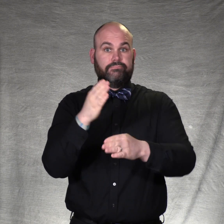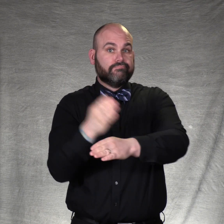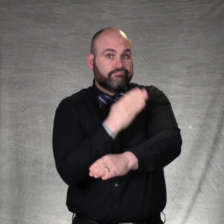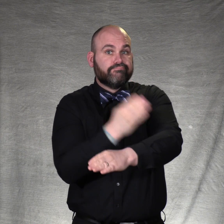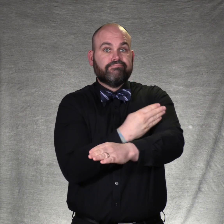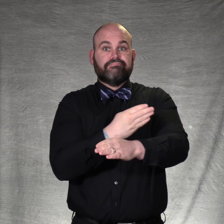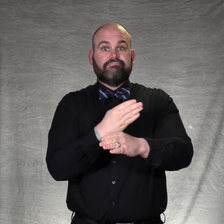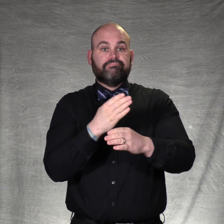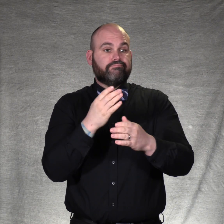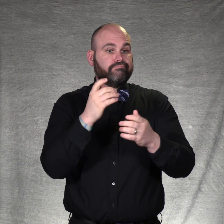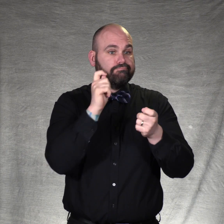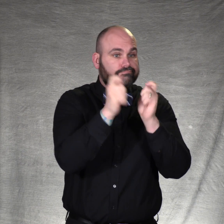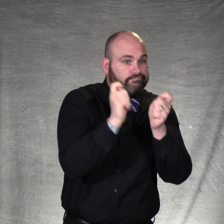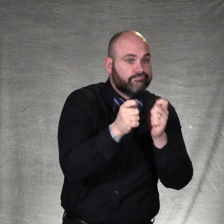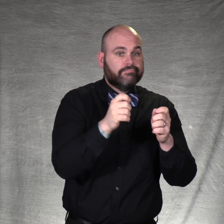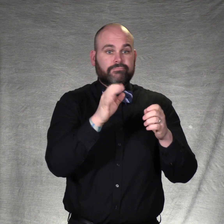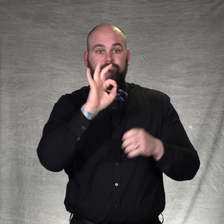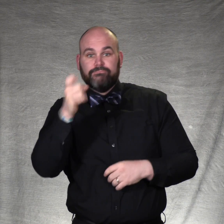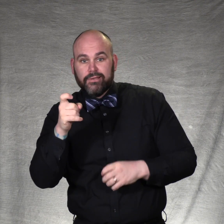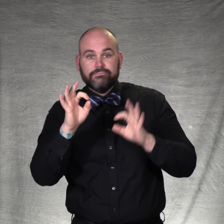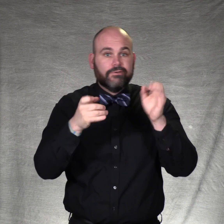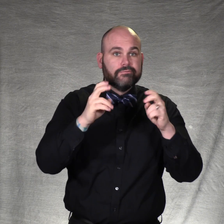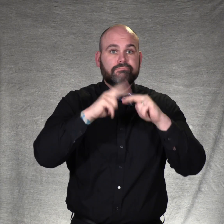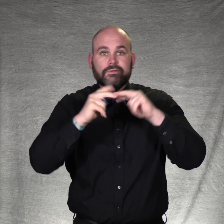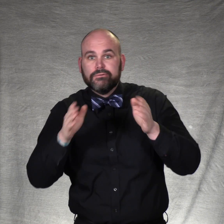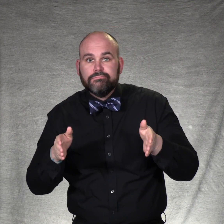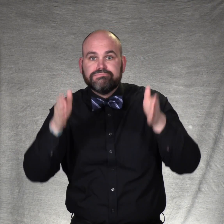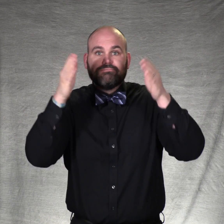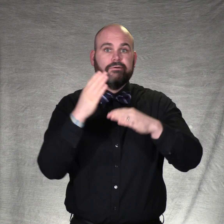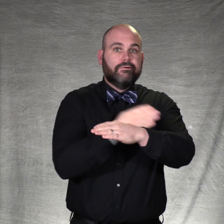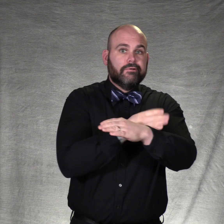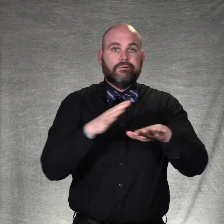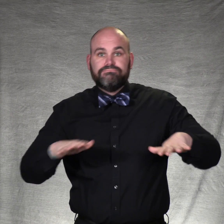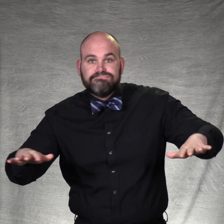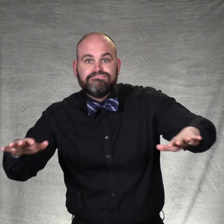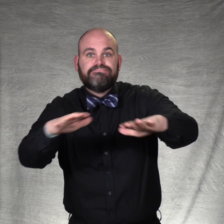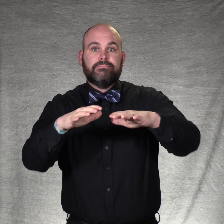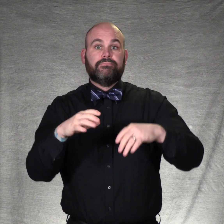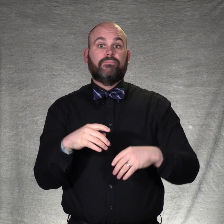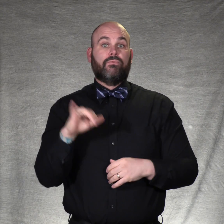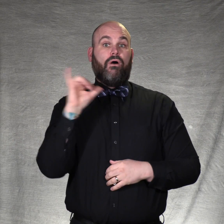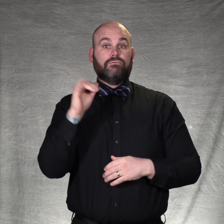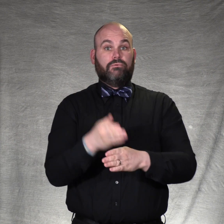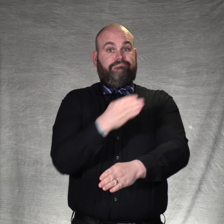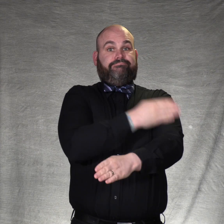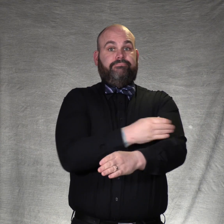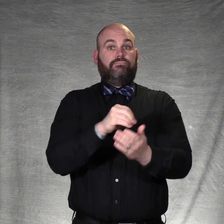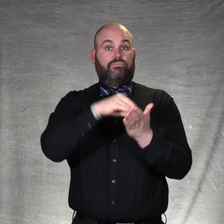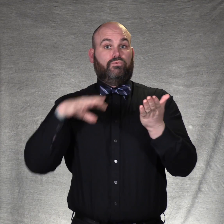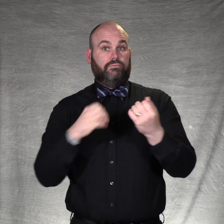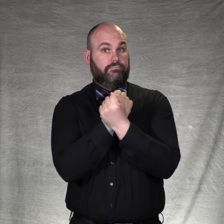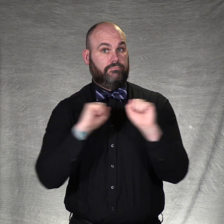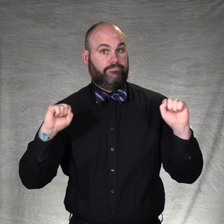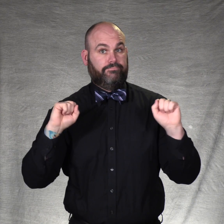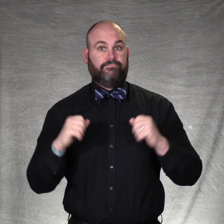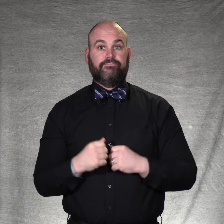for maintenance and updating buildings on the campus and for planning to improve student safety.